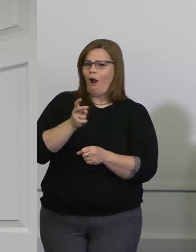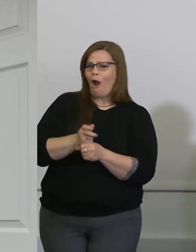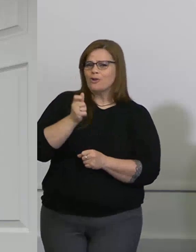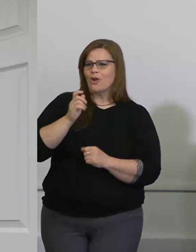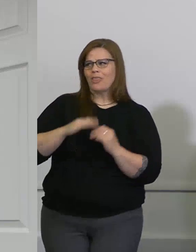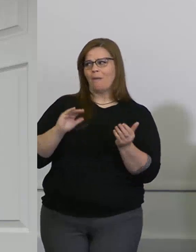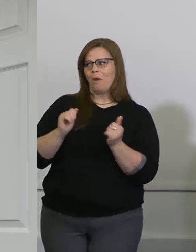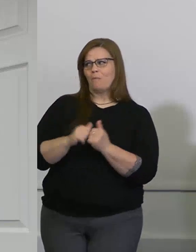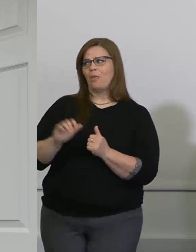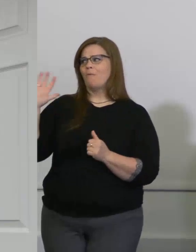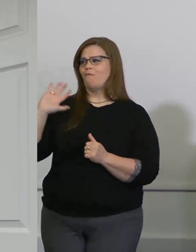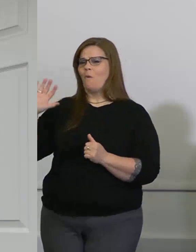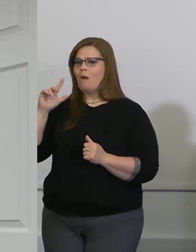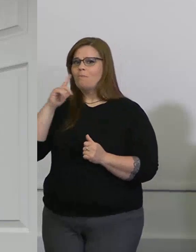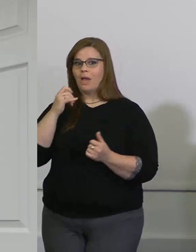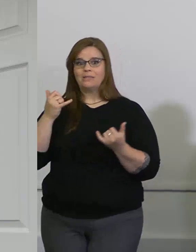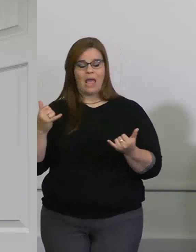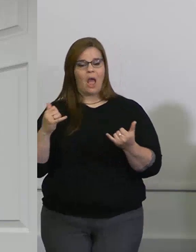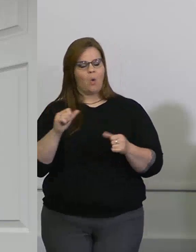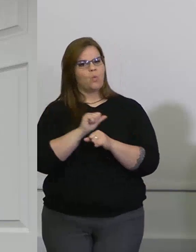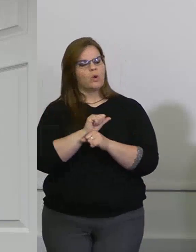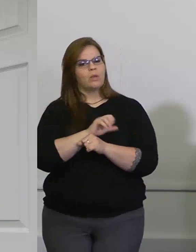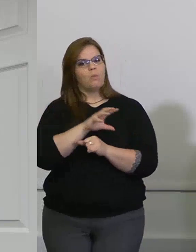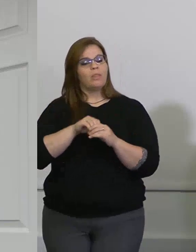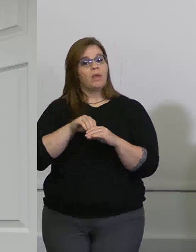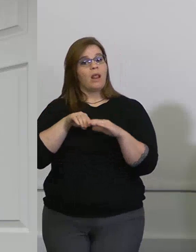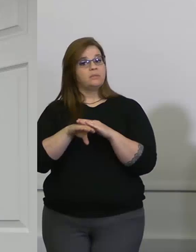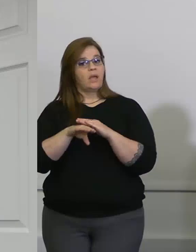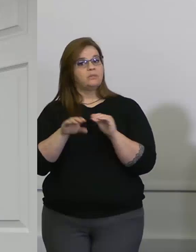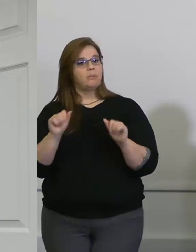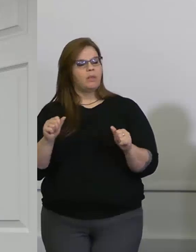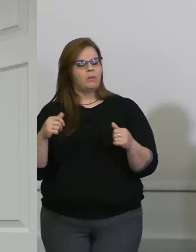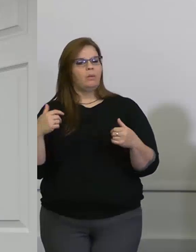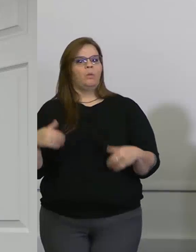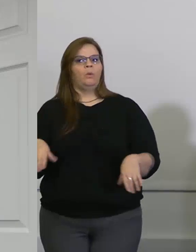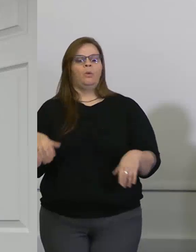because working in accessibility is really hard work.